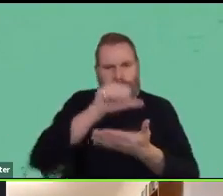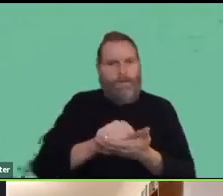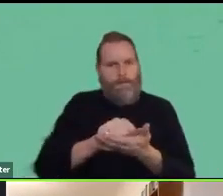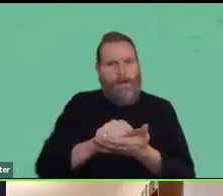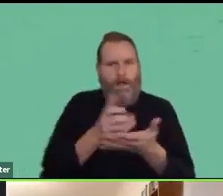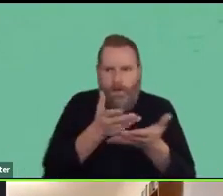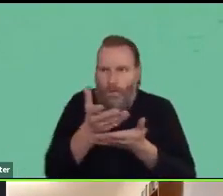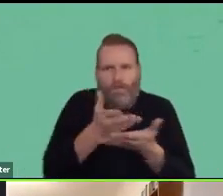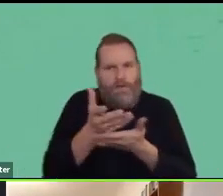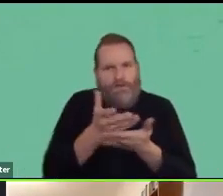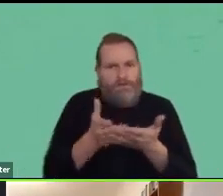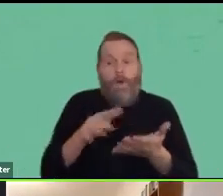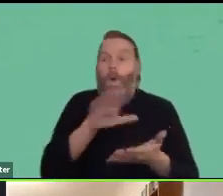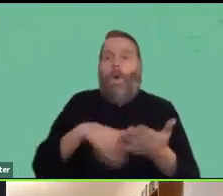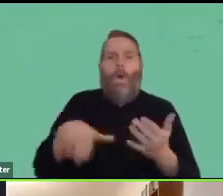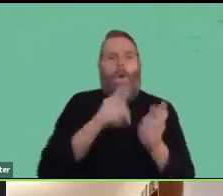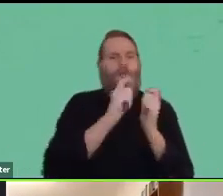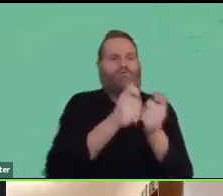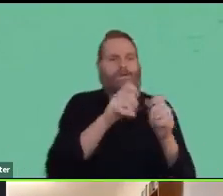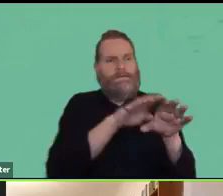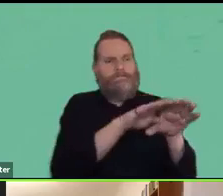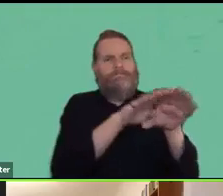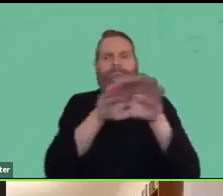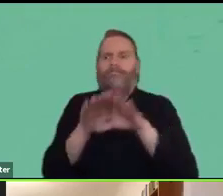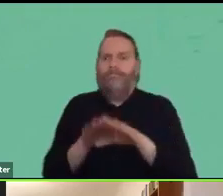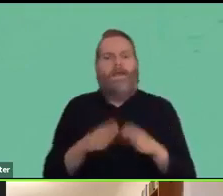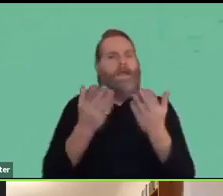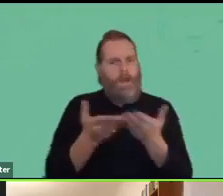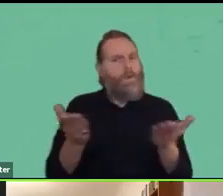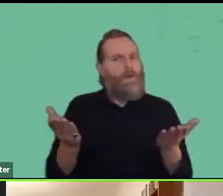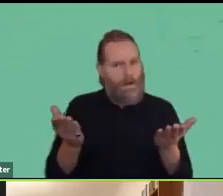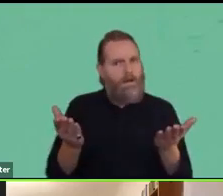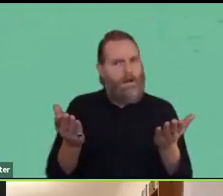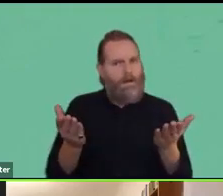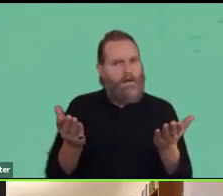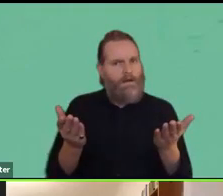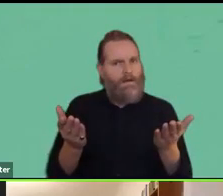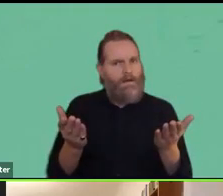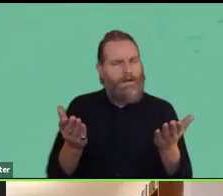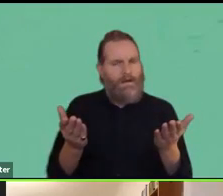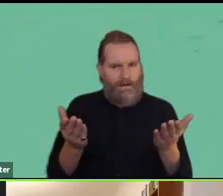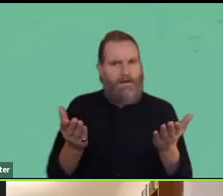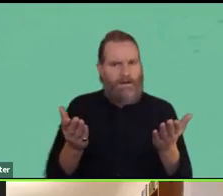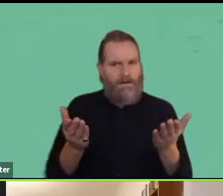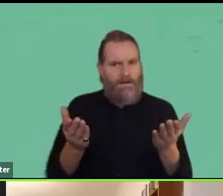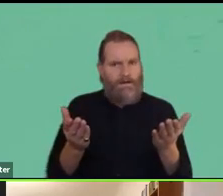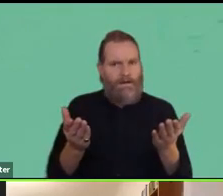can be treated equally and you know there's a lot of understandable sort of negativity about